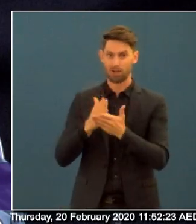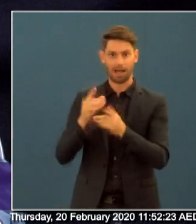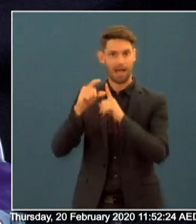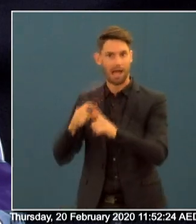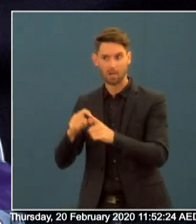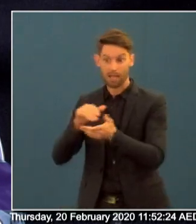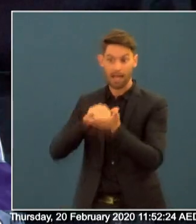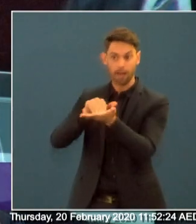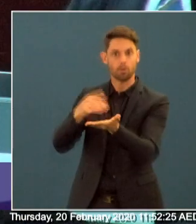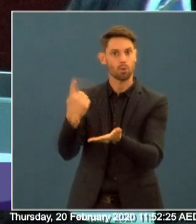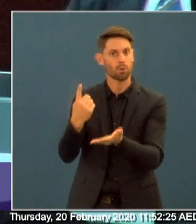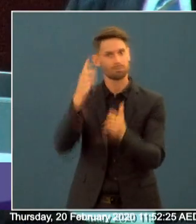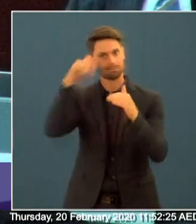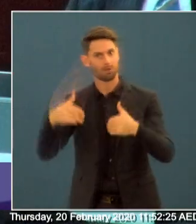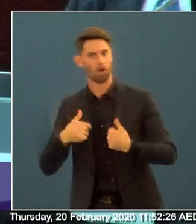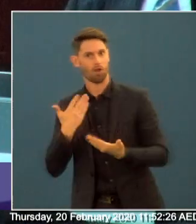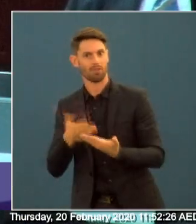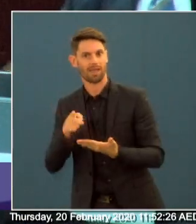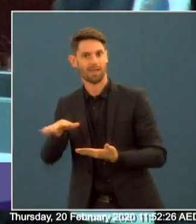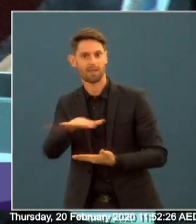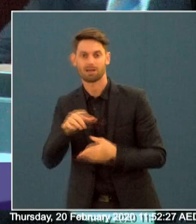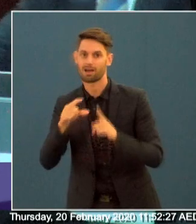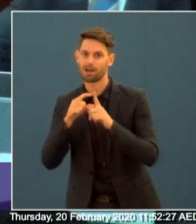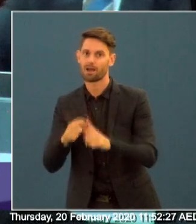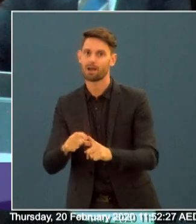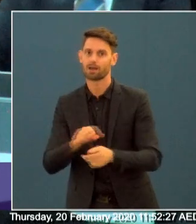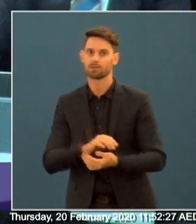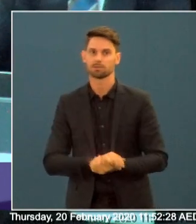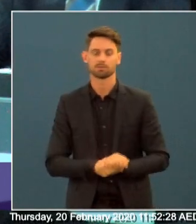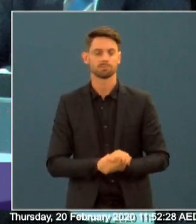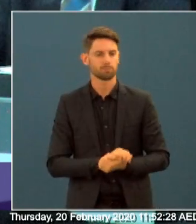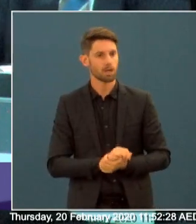If we, again, assume that the results in the US are likely to